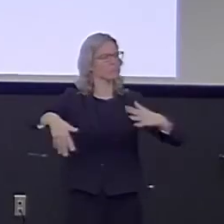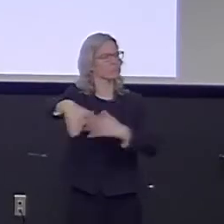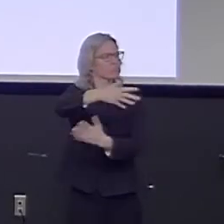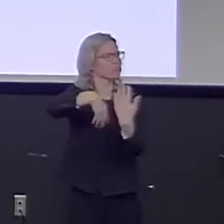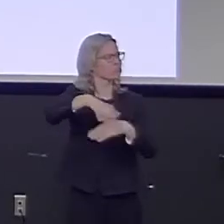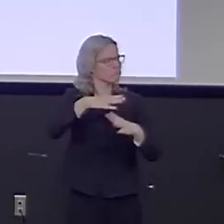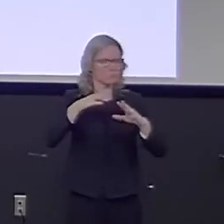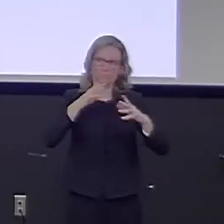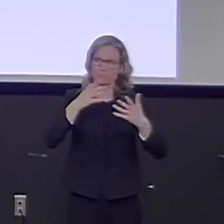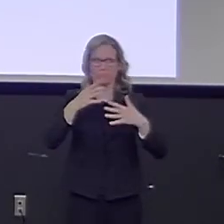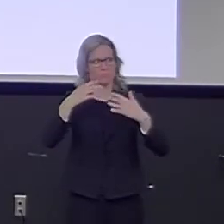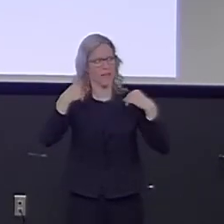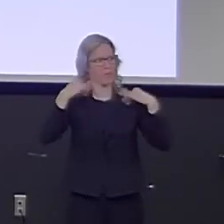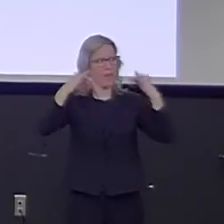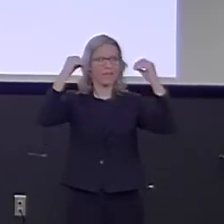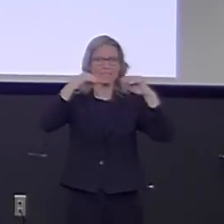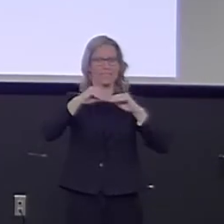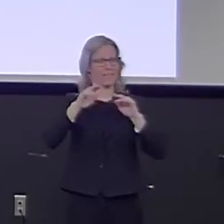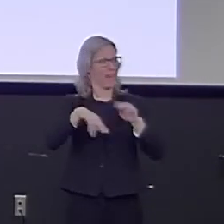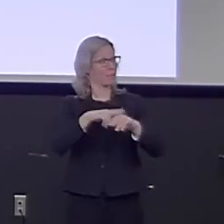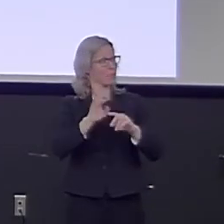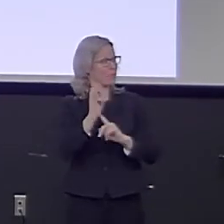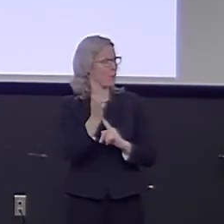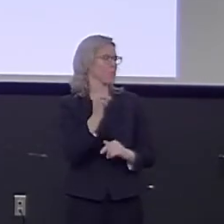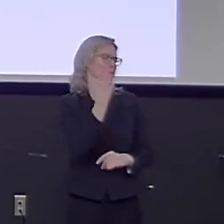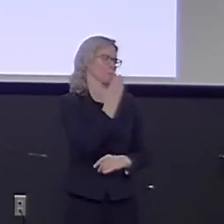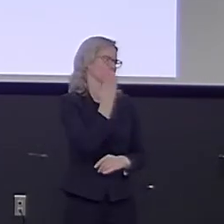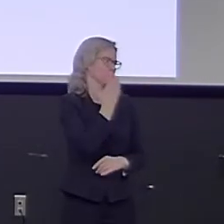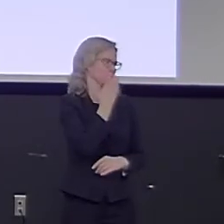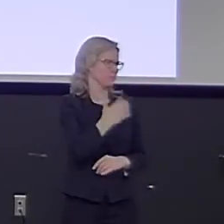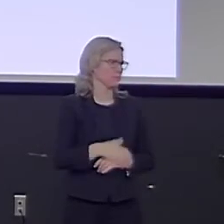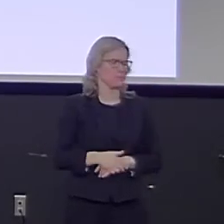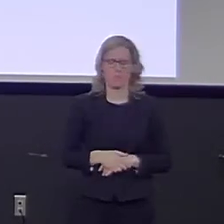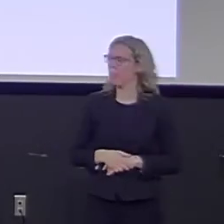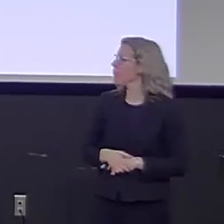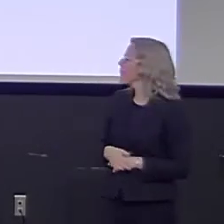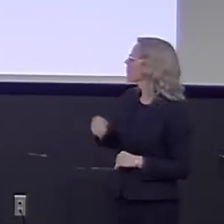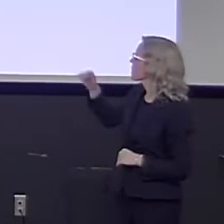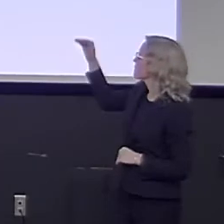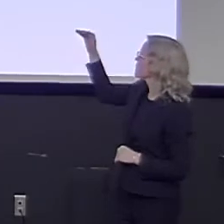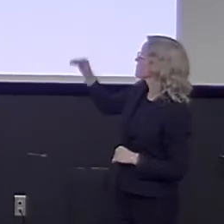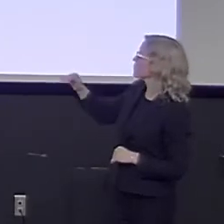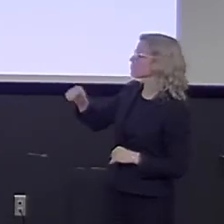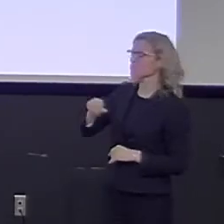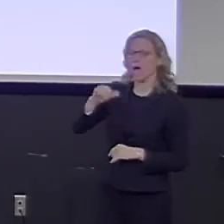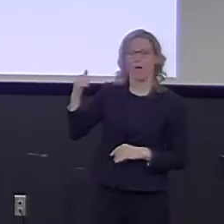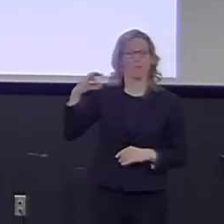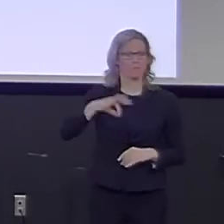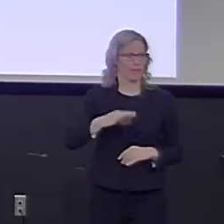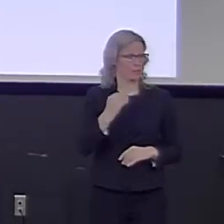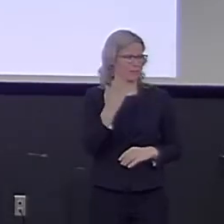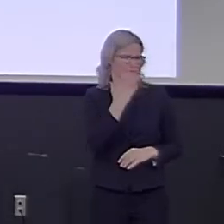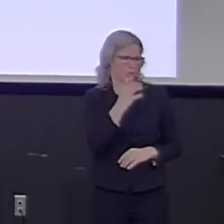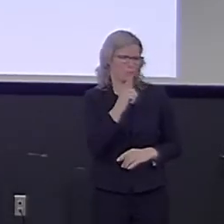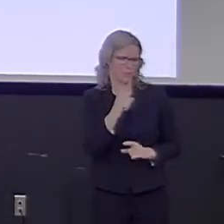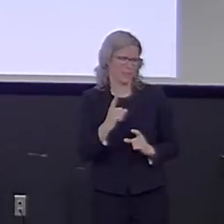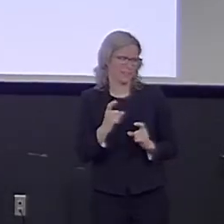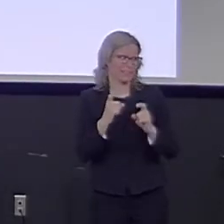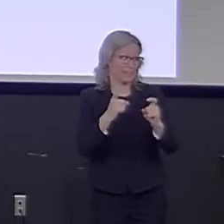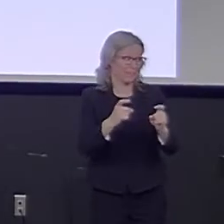Other advantages and this is a real gift, that near-infrared spectroscopy has extraordinarily high temporal resolution